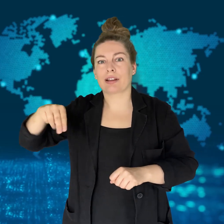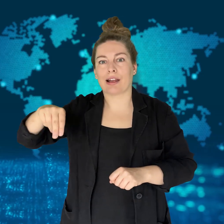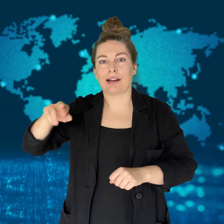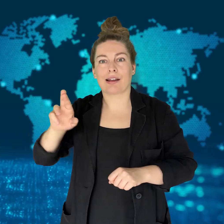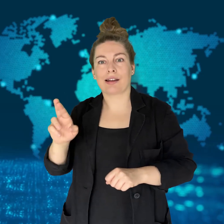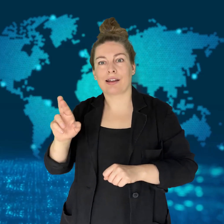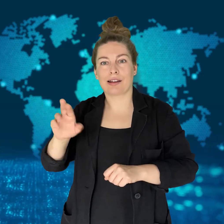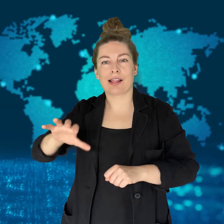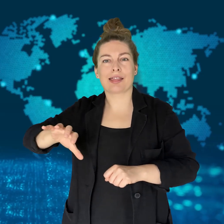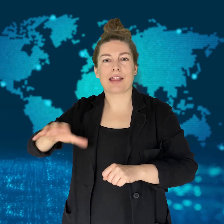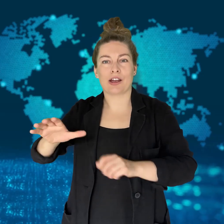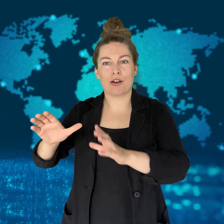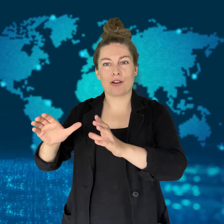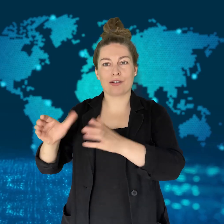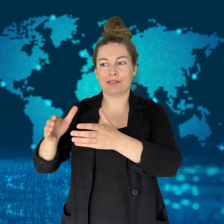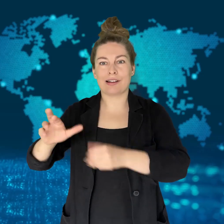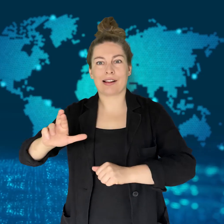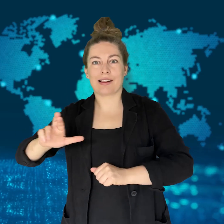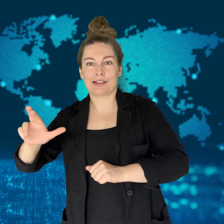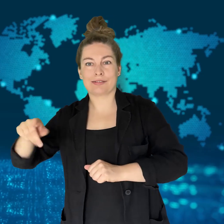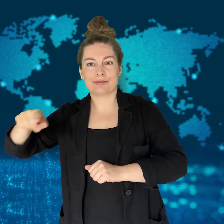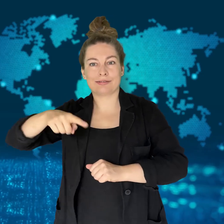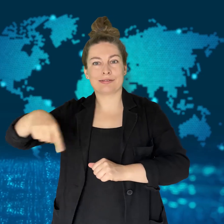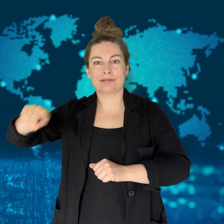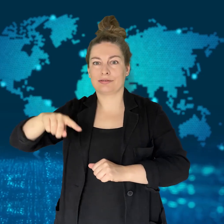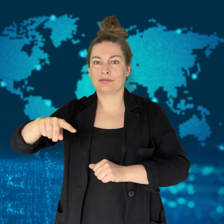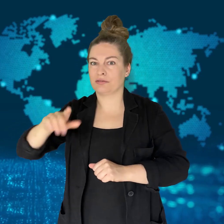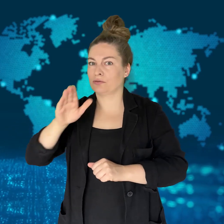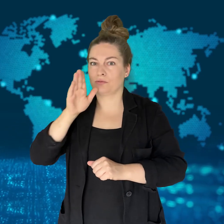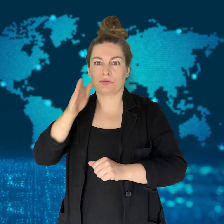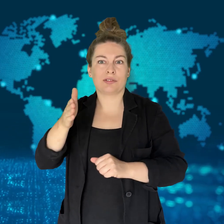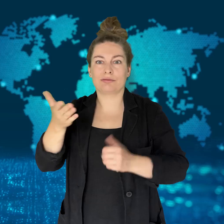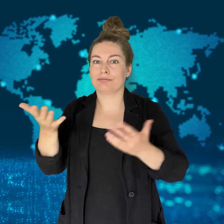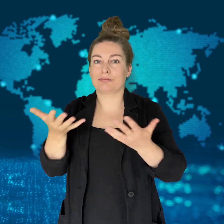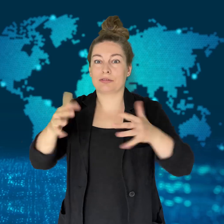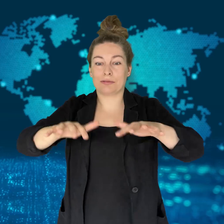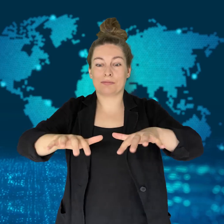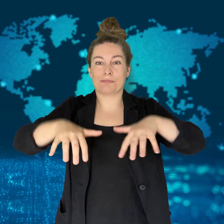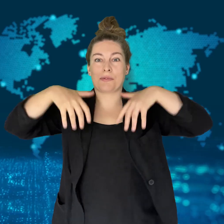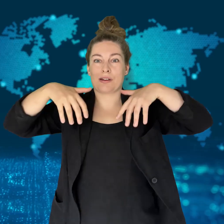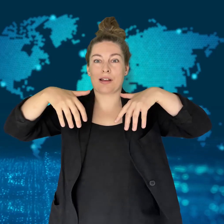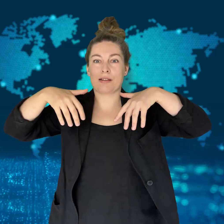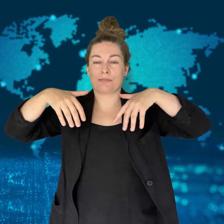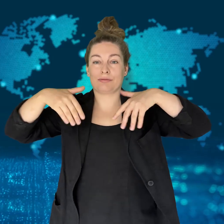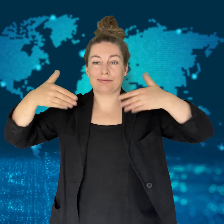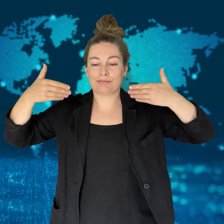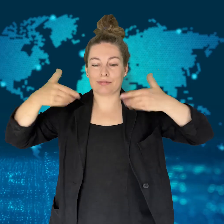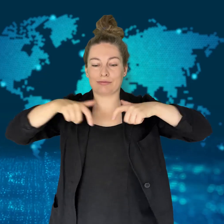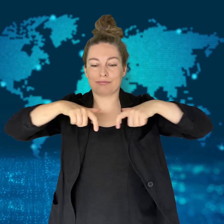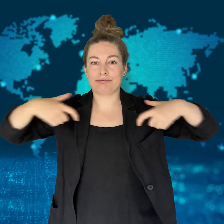came in third in the first-round ballot.